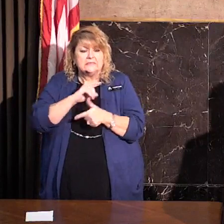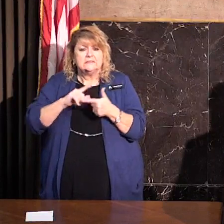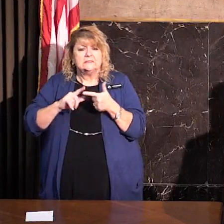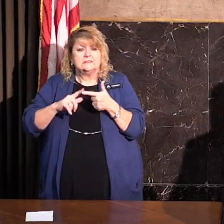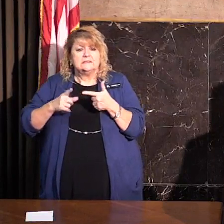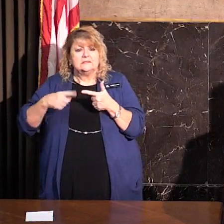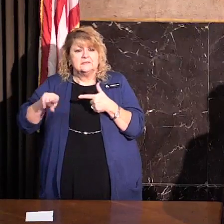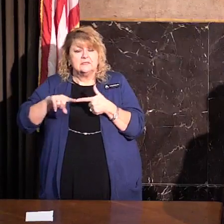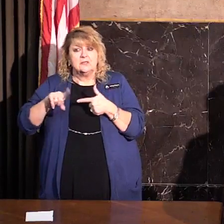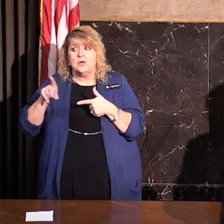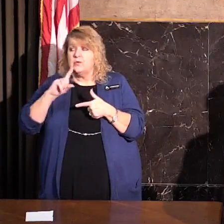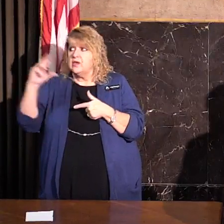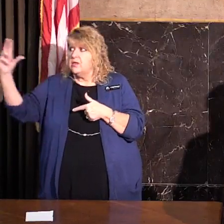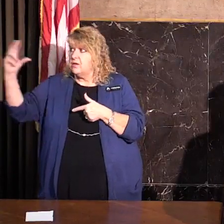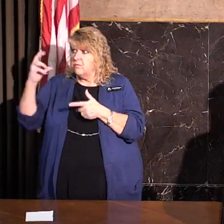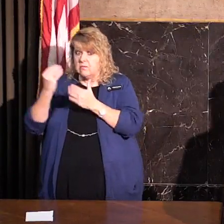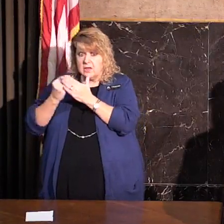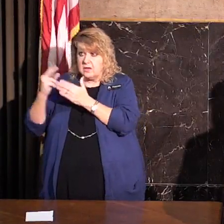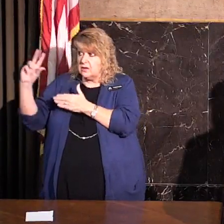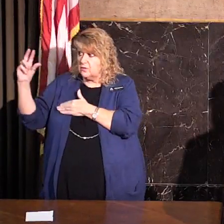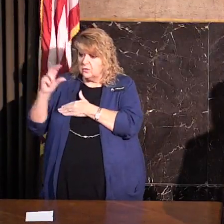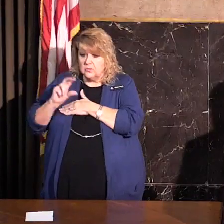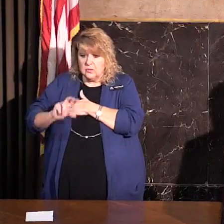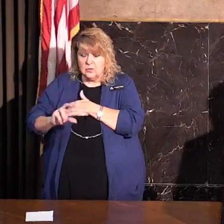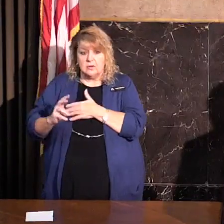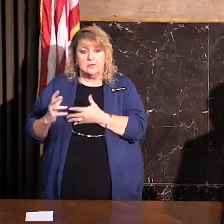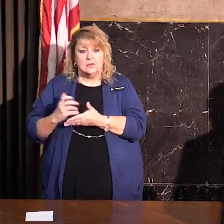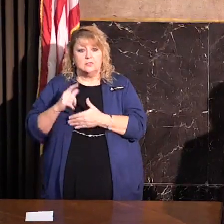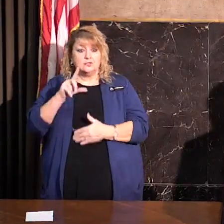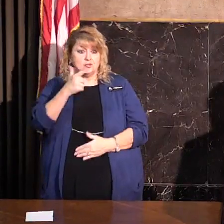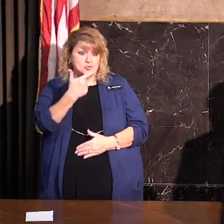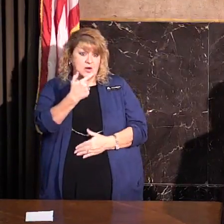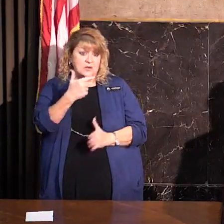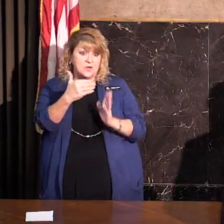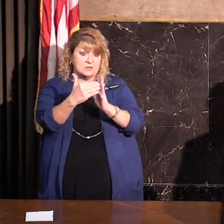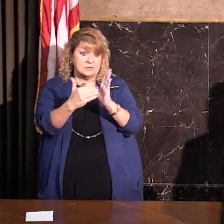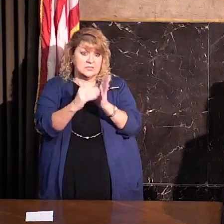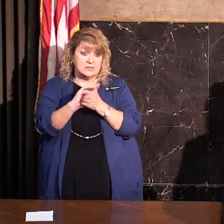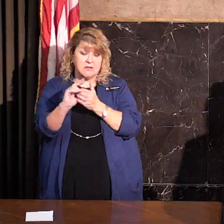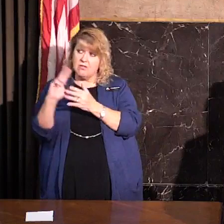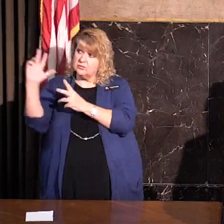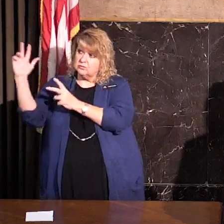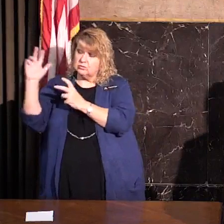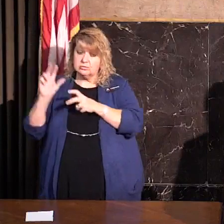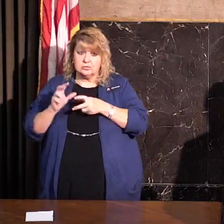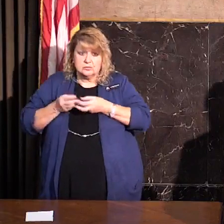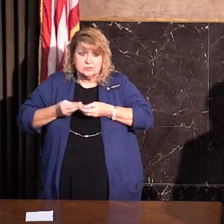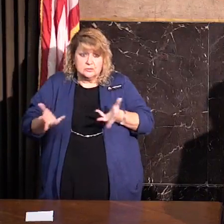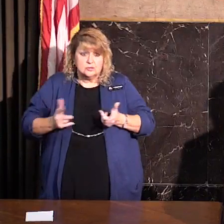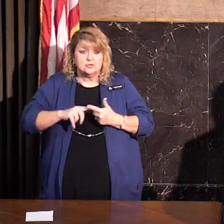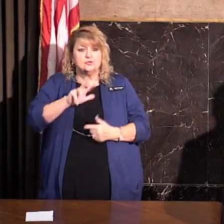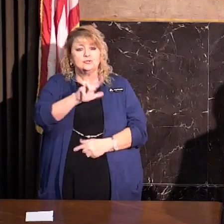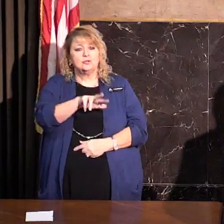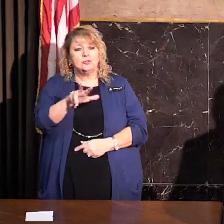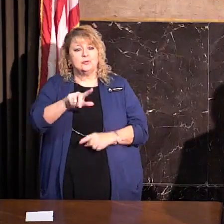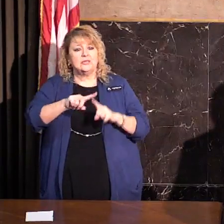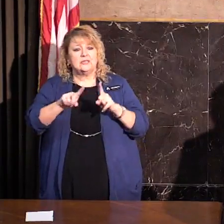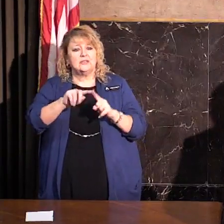state of Louisiana that we're very appreciative of. It's going to be a total of 21 million dollars going to a